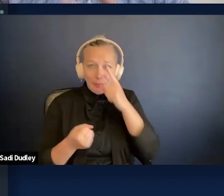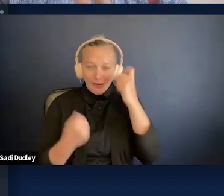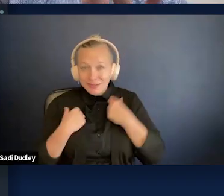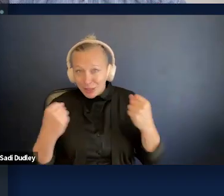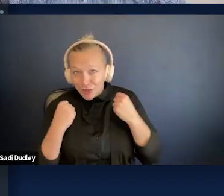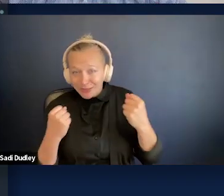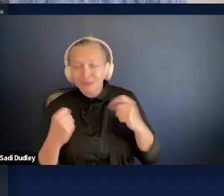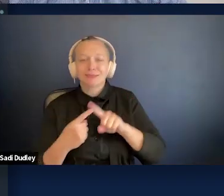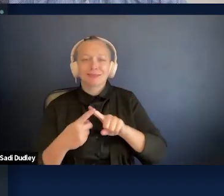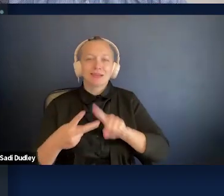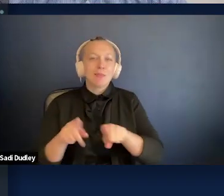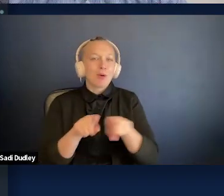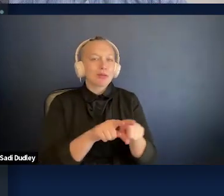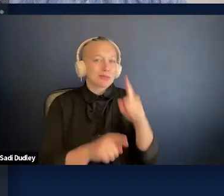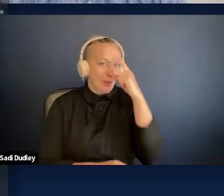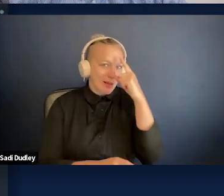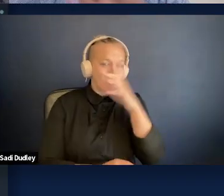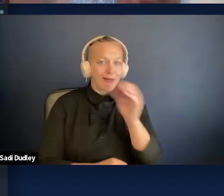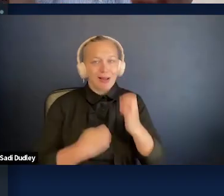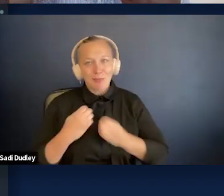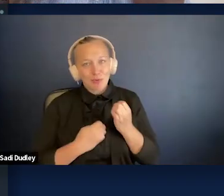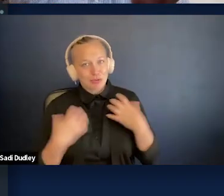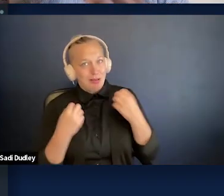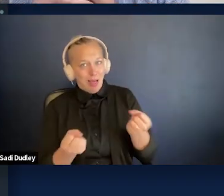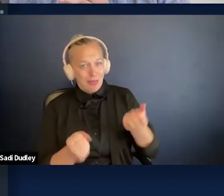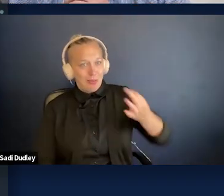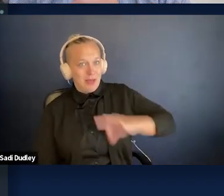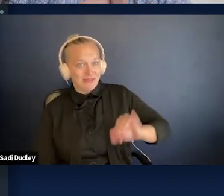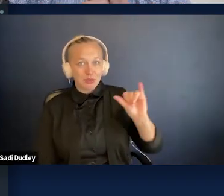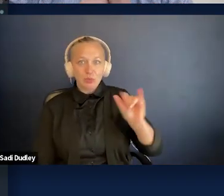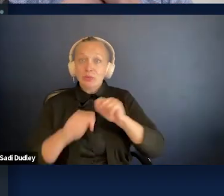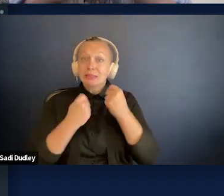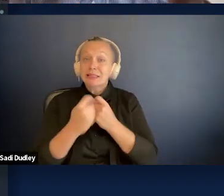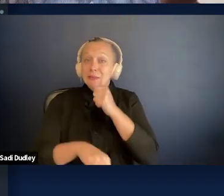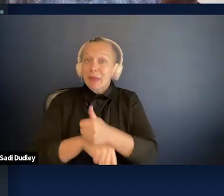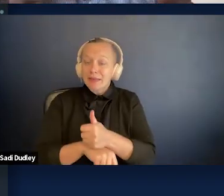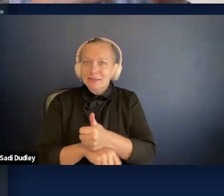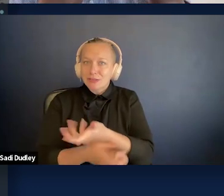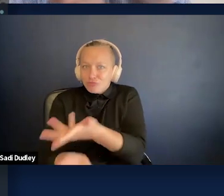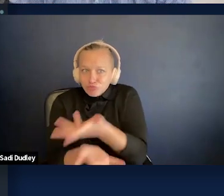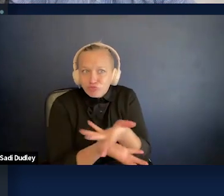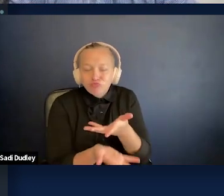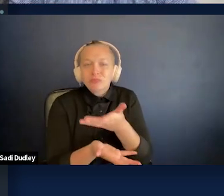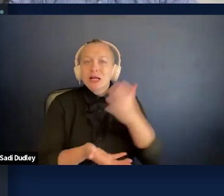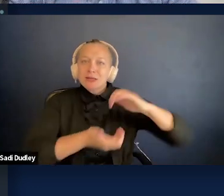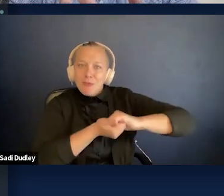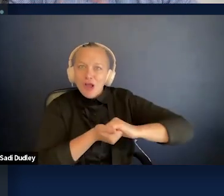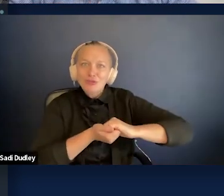but also the mental and emotional health benefits, like working in a team-based setting. There's a lot of camaraderie and companionship that.